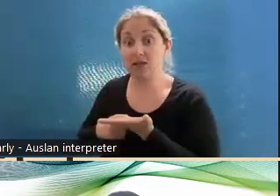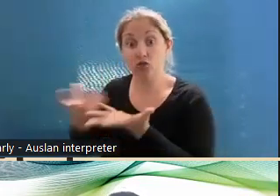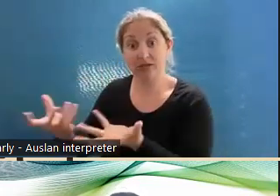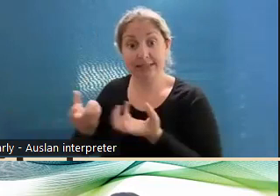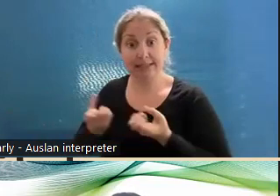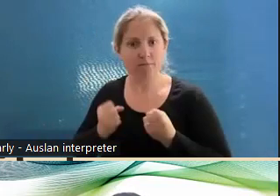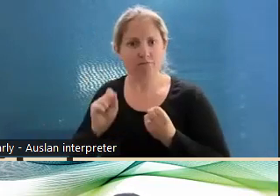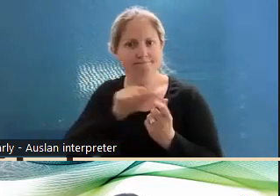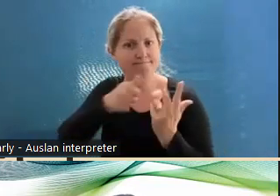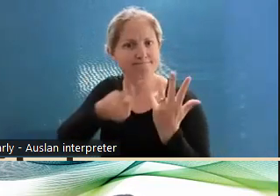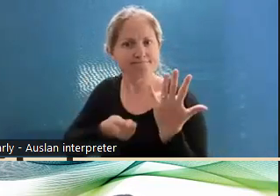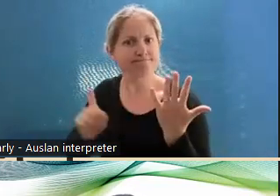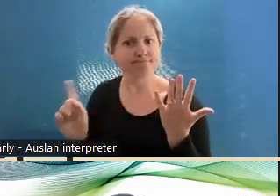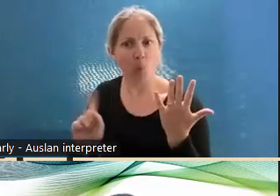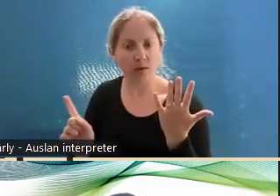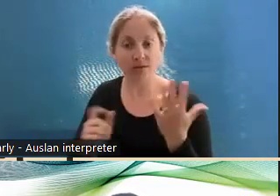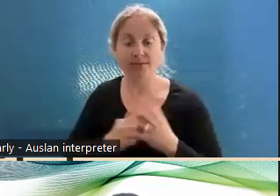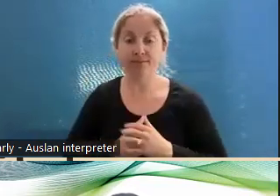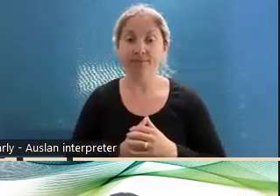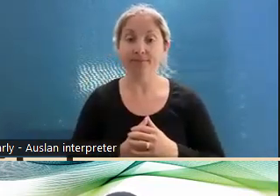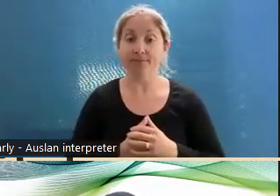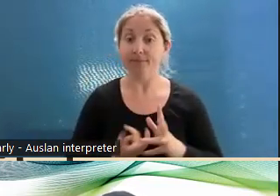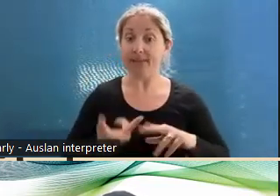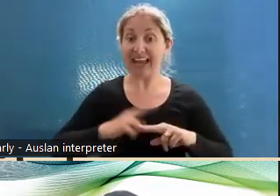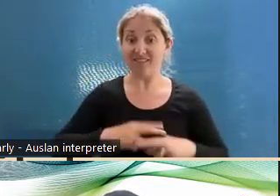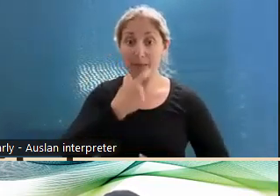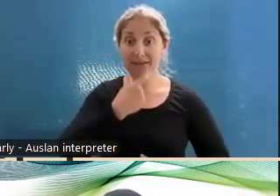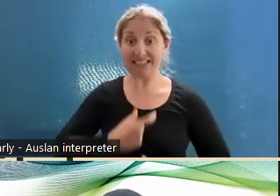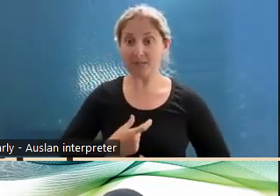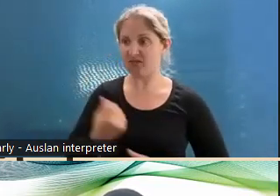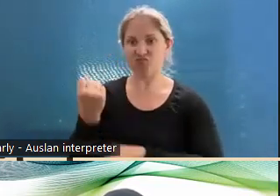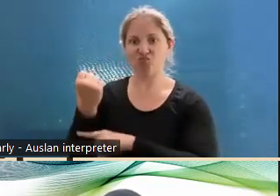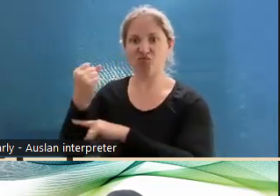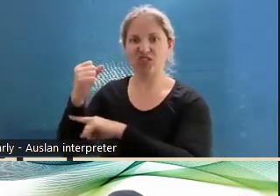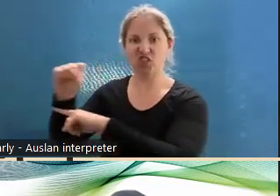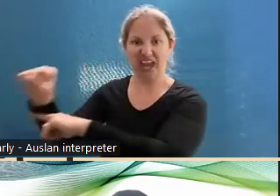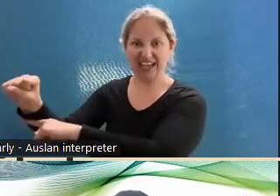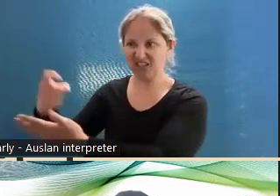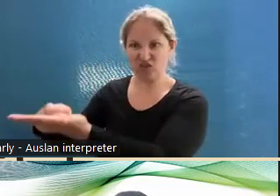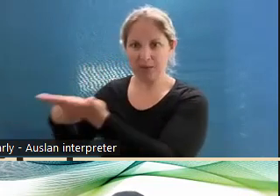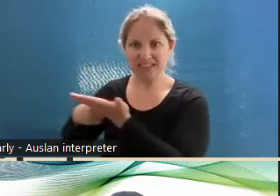As you can see, if the participant rejects the Independent Expert’s recommendation,